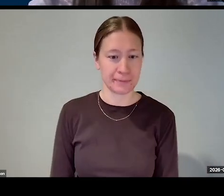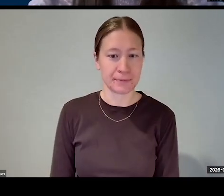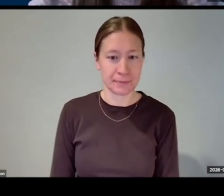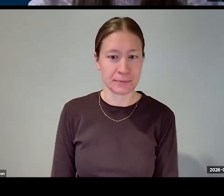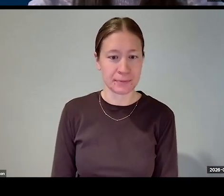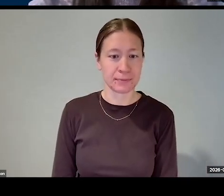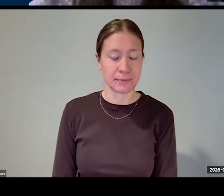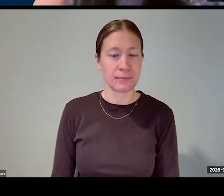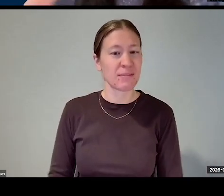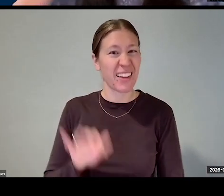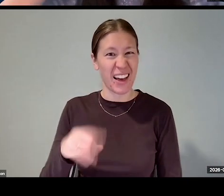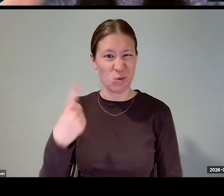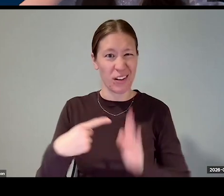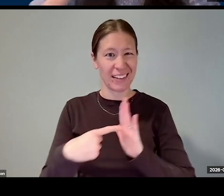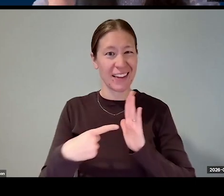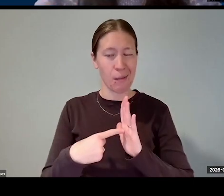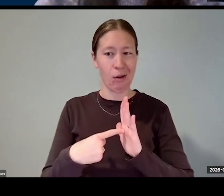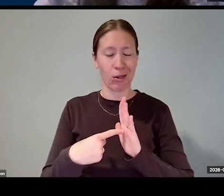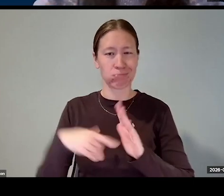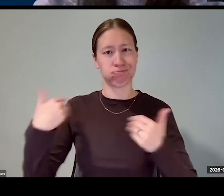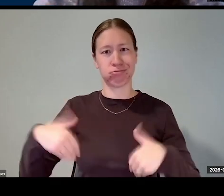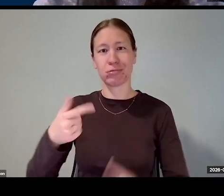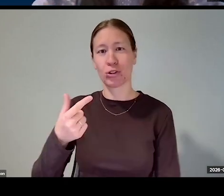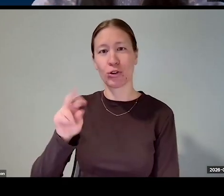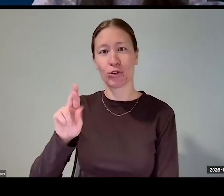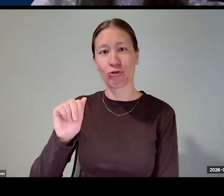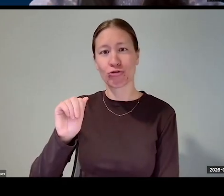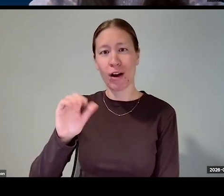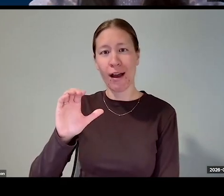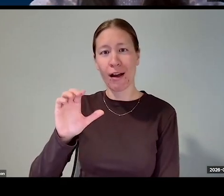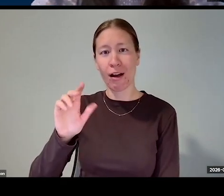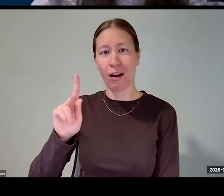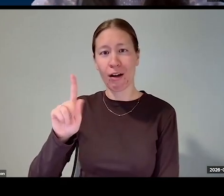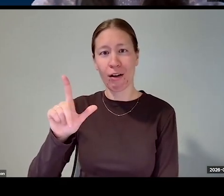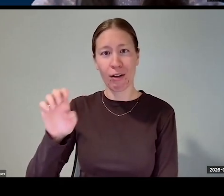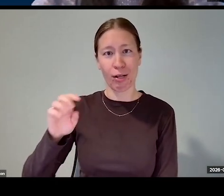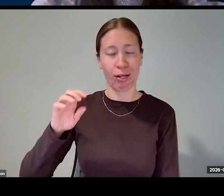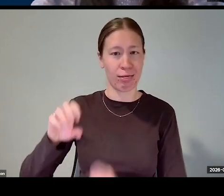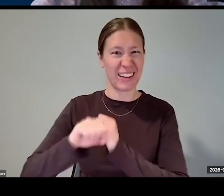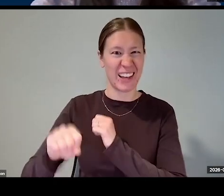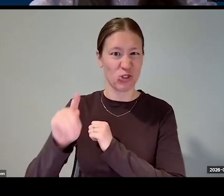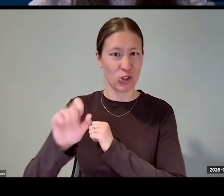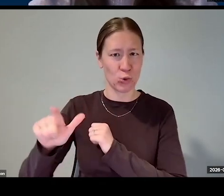where I really think the Grackle extension is super helpful. It can save you a ton of time with reading order,